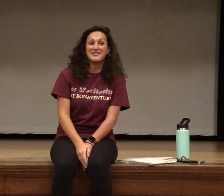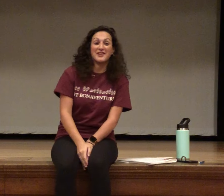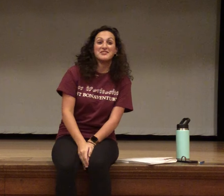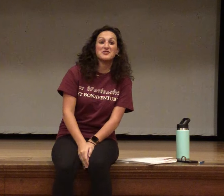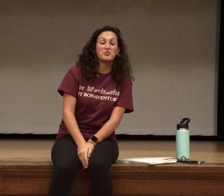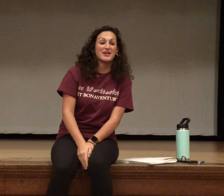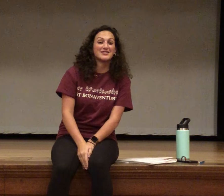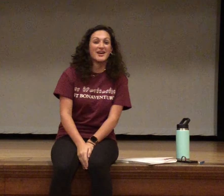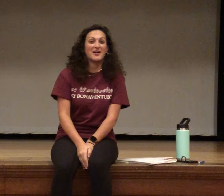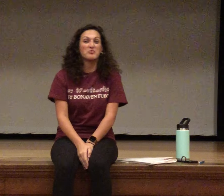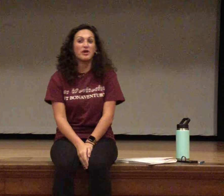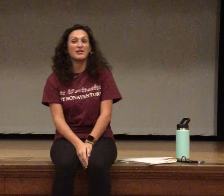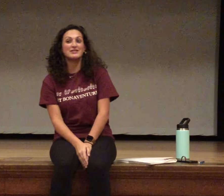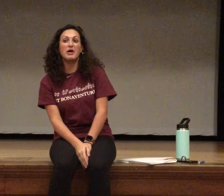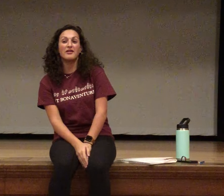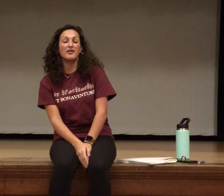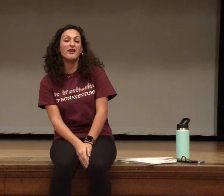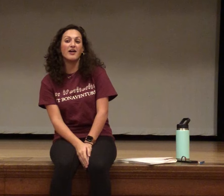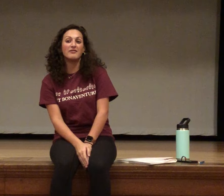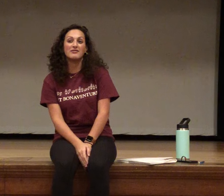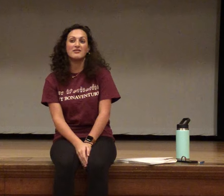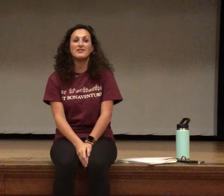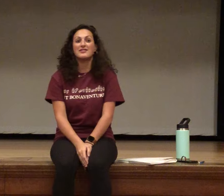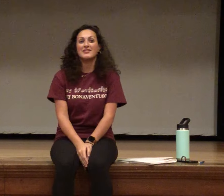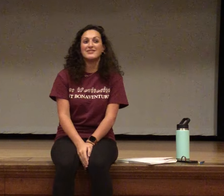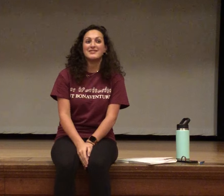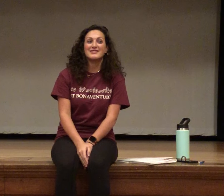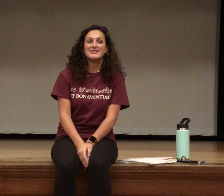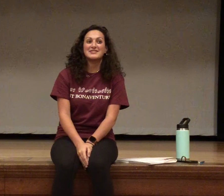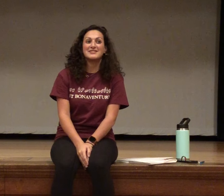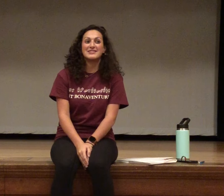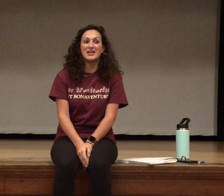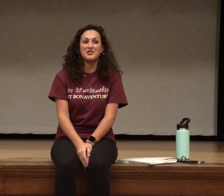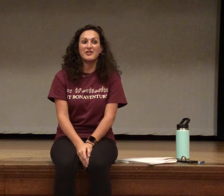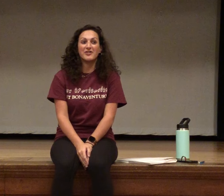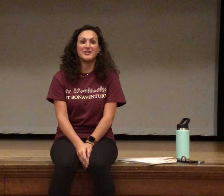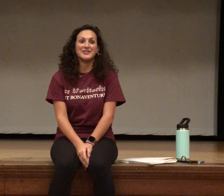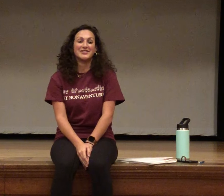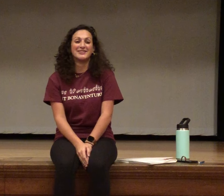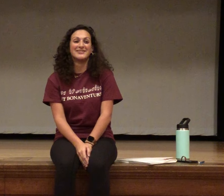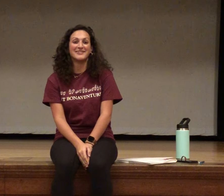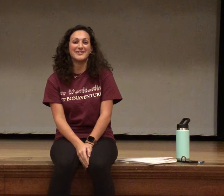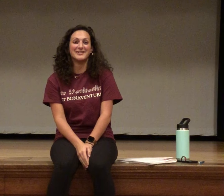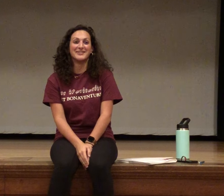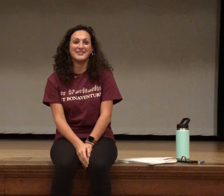yeah so practice that practice spell or uh say in your favorite color good